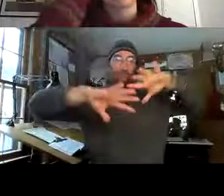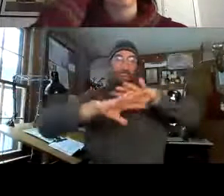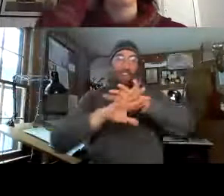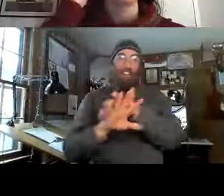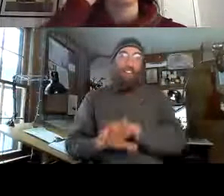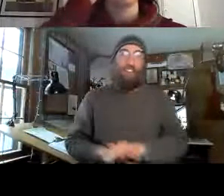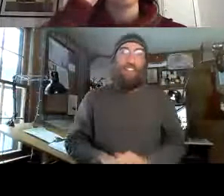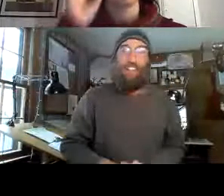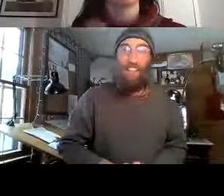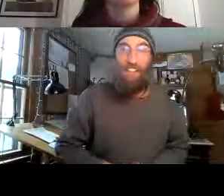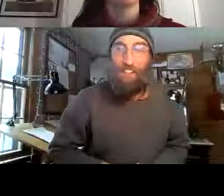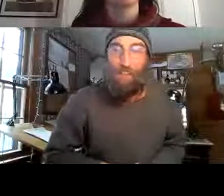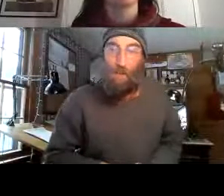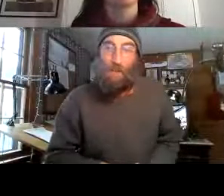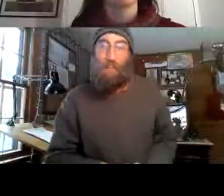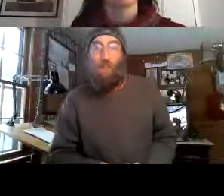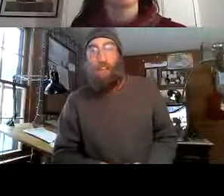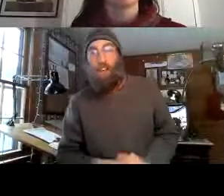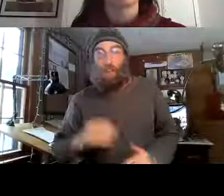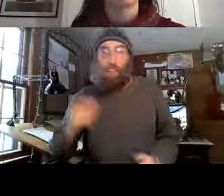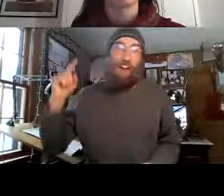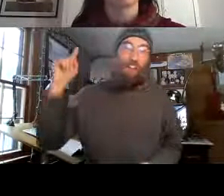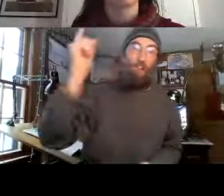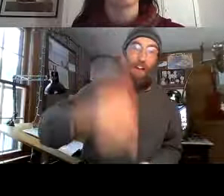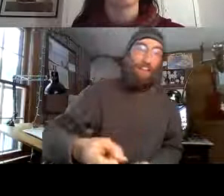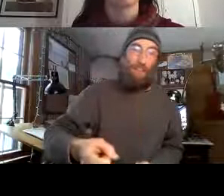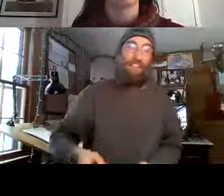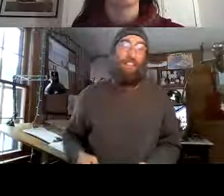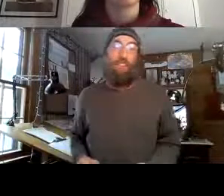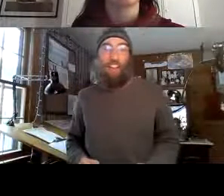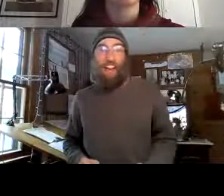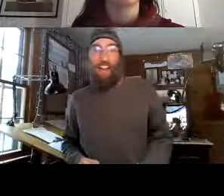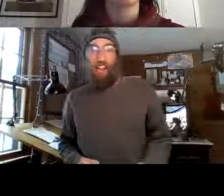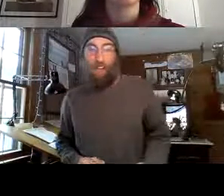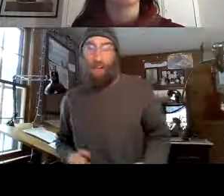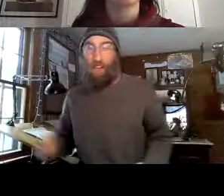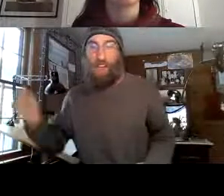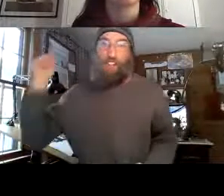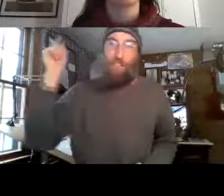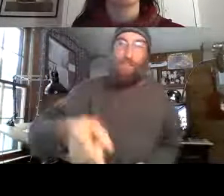these stories that are intersecting here right. Freeman Colby who's tired of fighting with his students in Henniker New Hampshire, joins